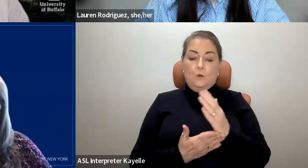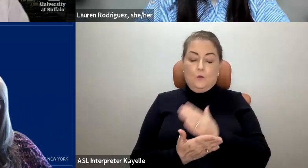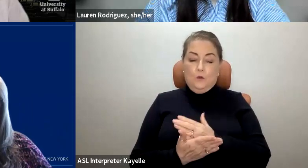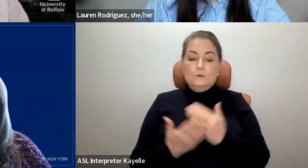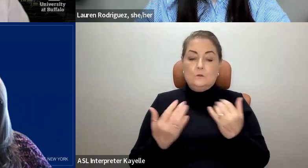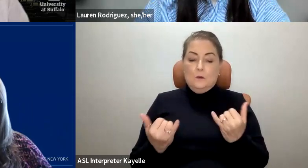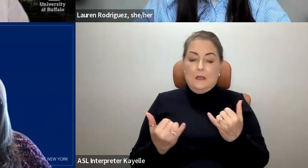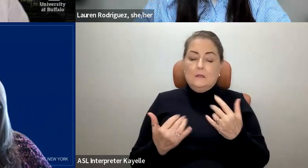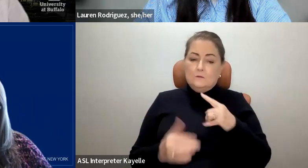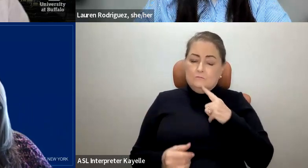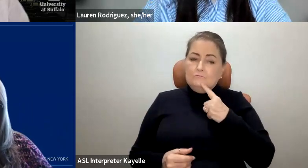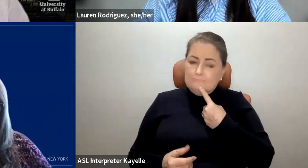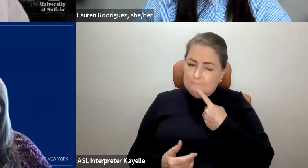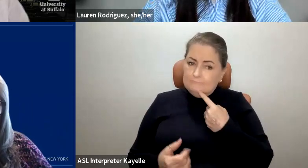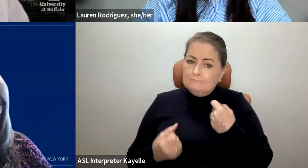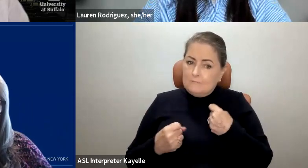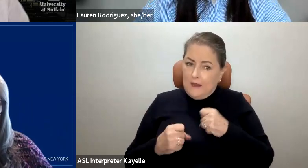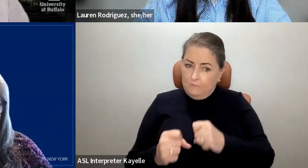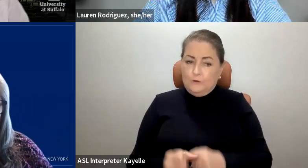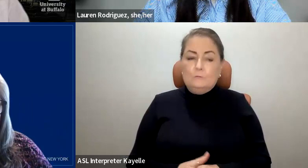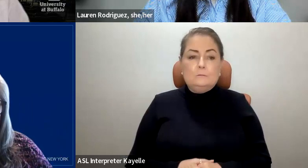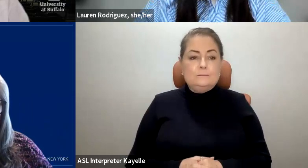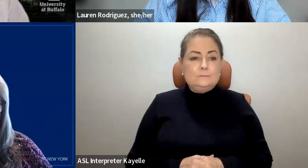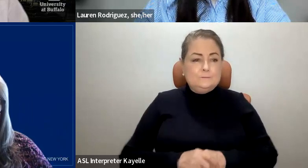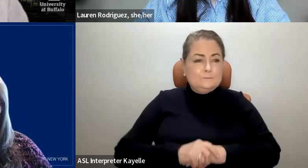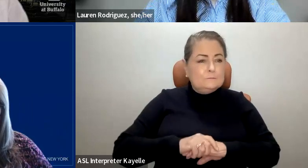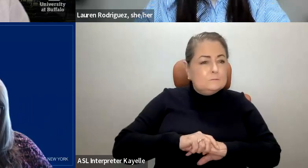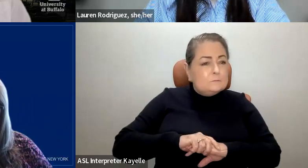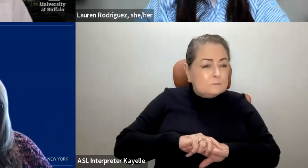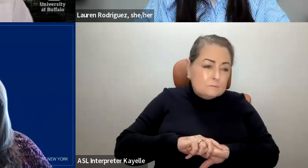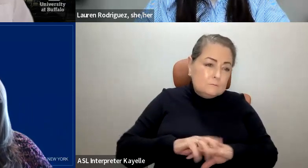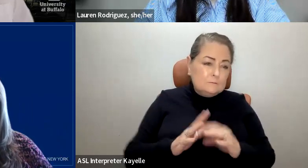pretty significant effort and, and a lot of activity. And the